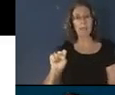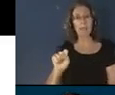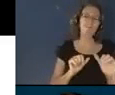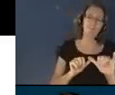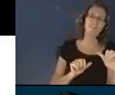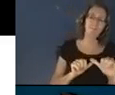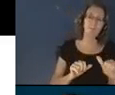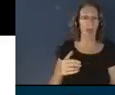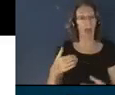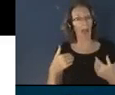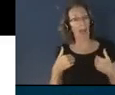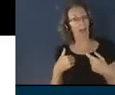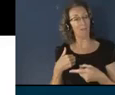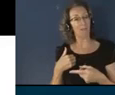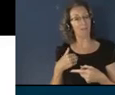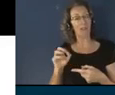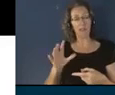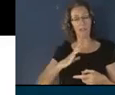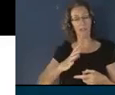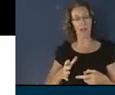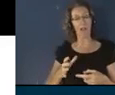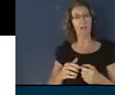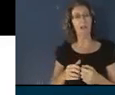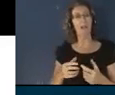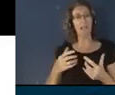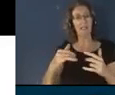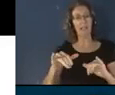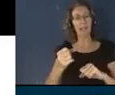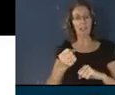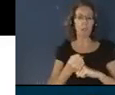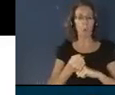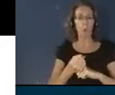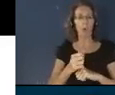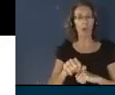I've got one so it's fine they still support you know the the COE folks are